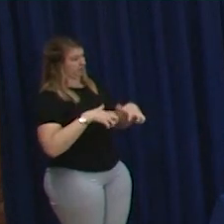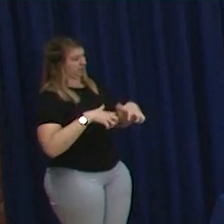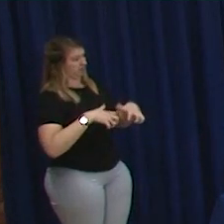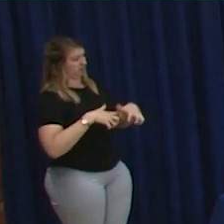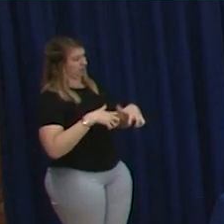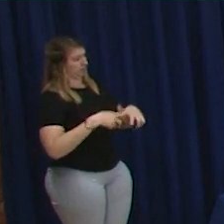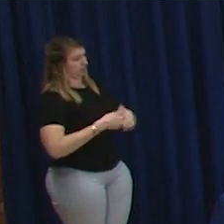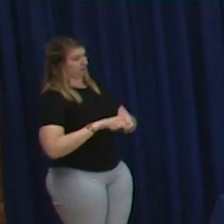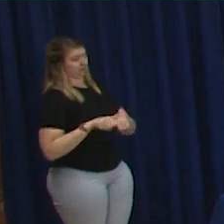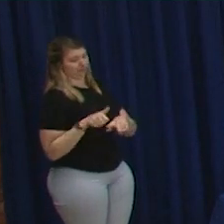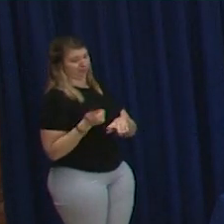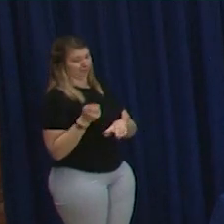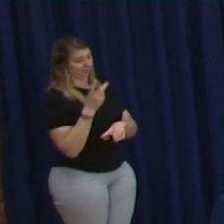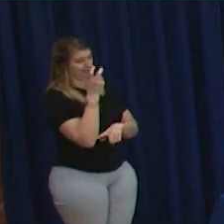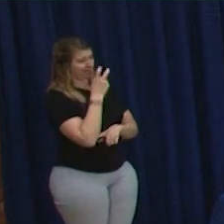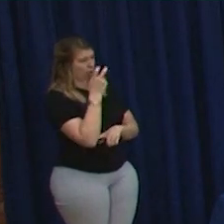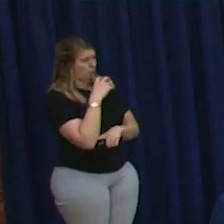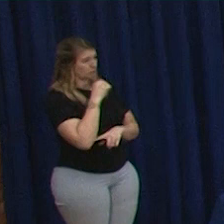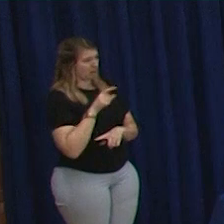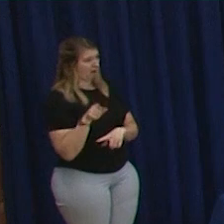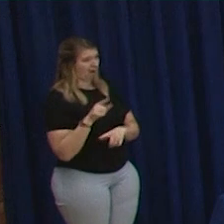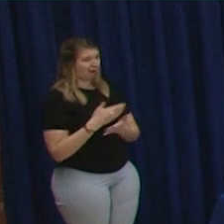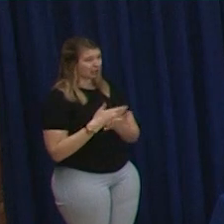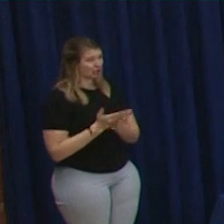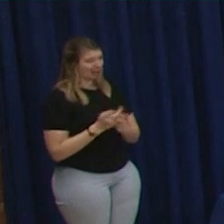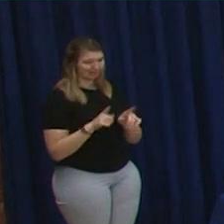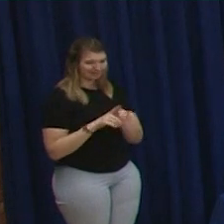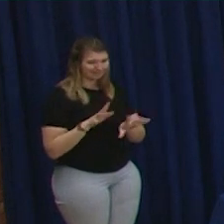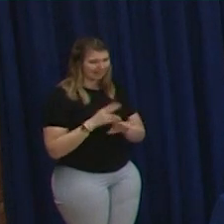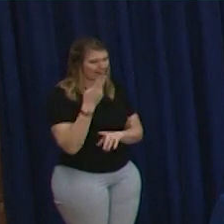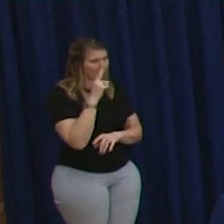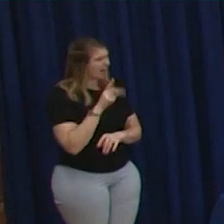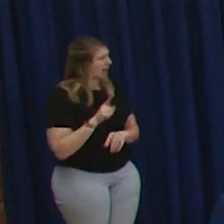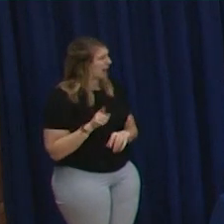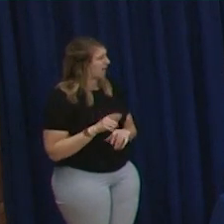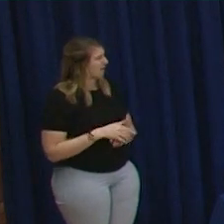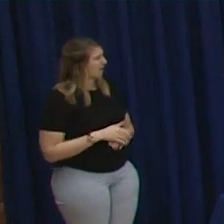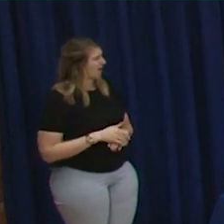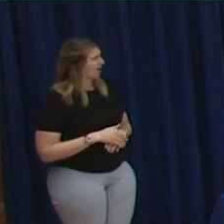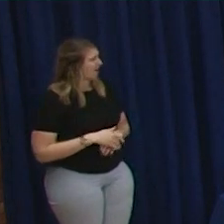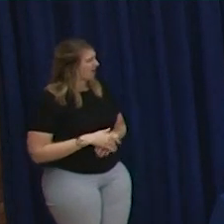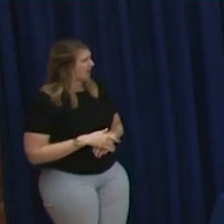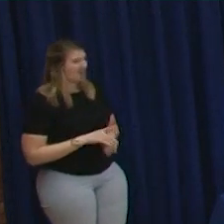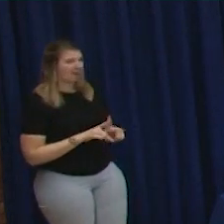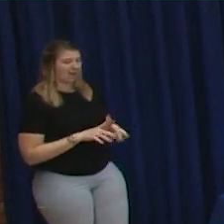a guy an elderly gentleman who shared his name and he was kind of feeling a bit uncomfortable about